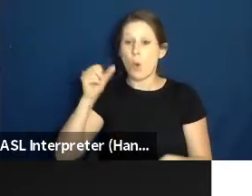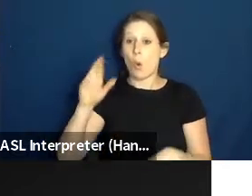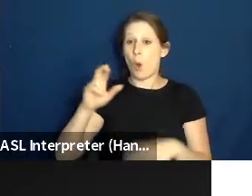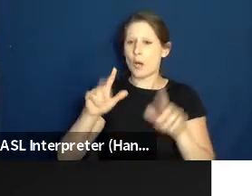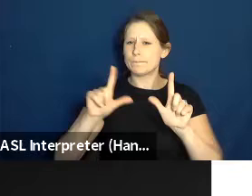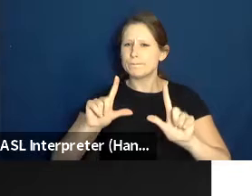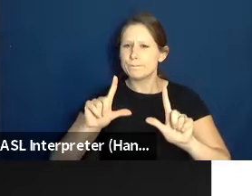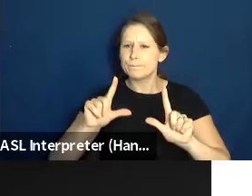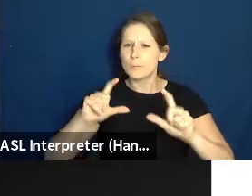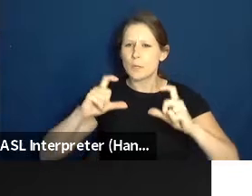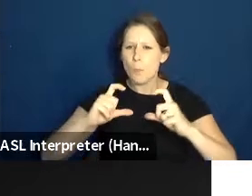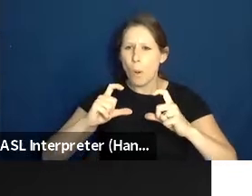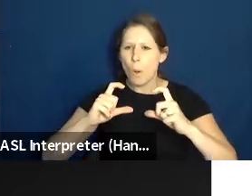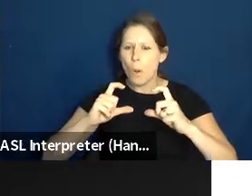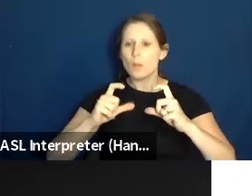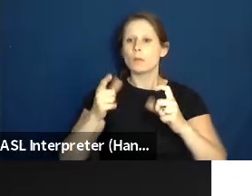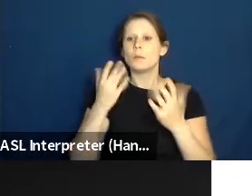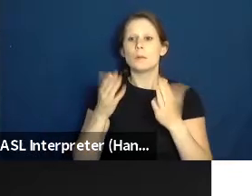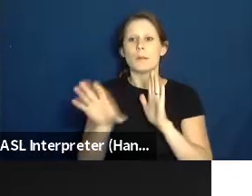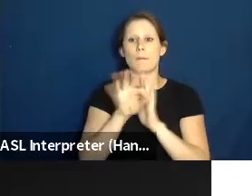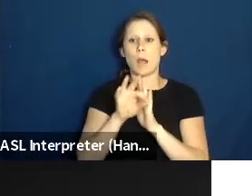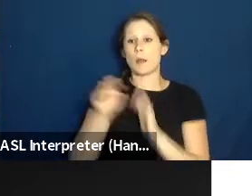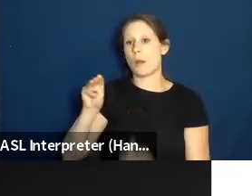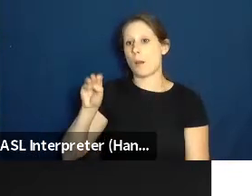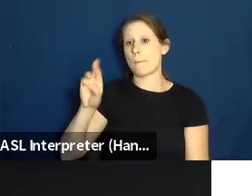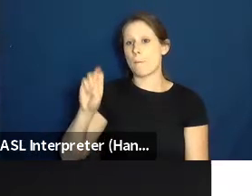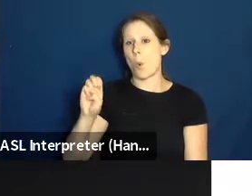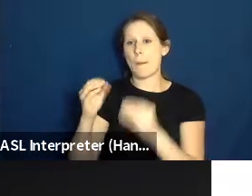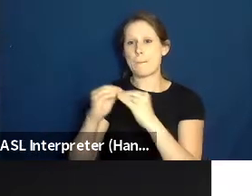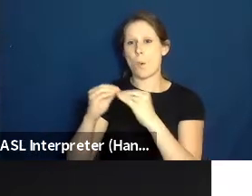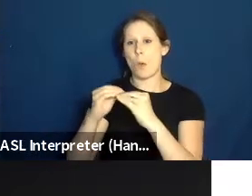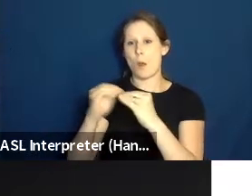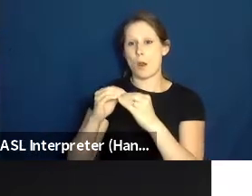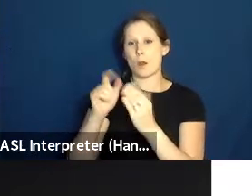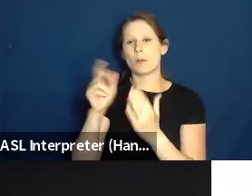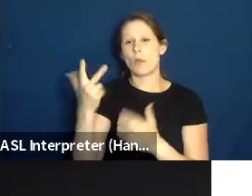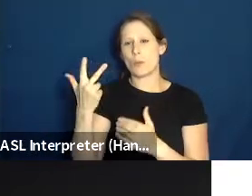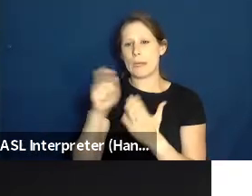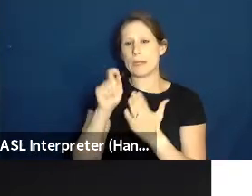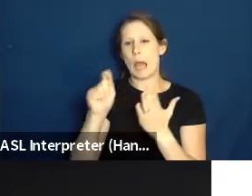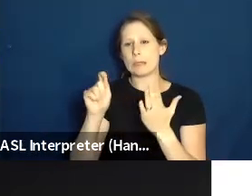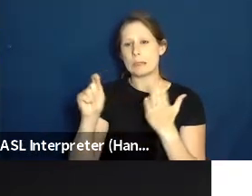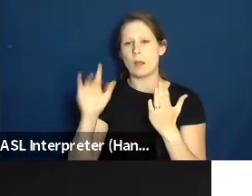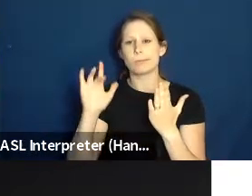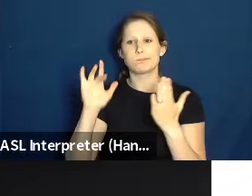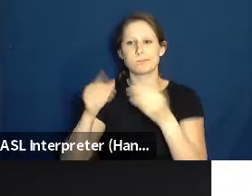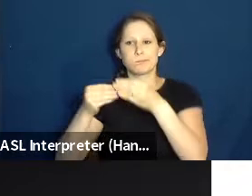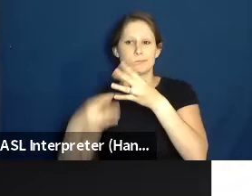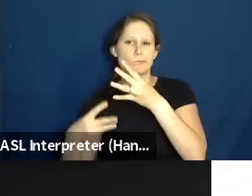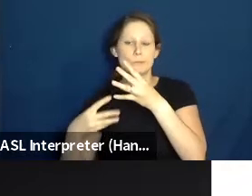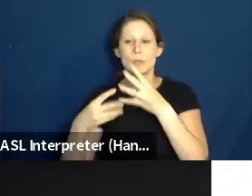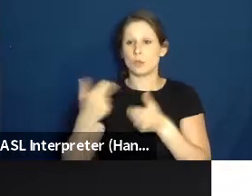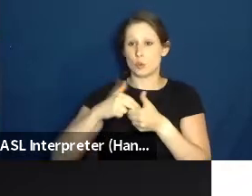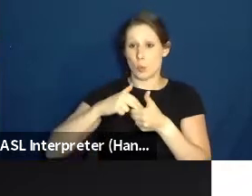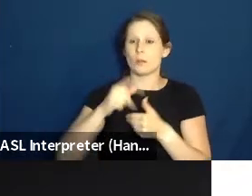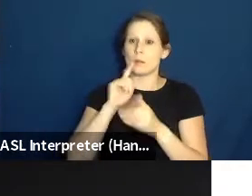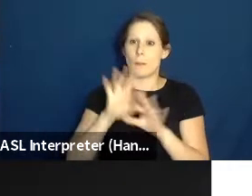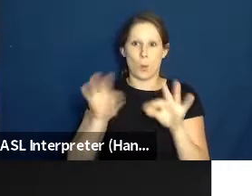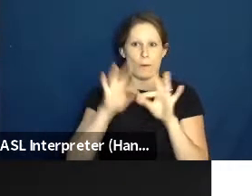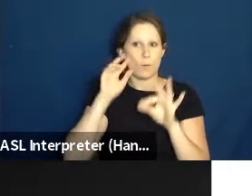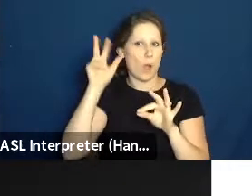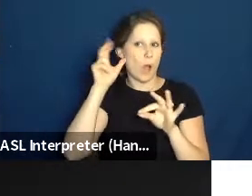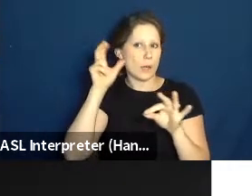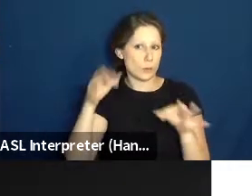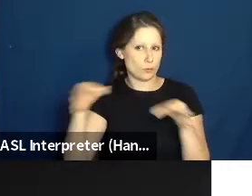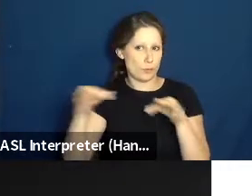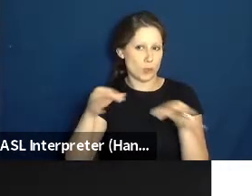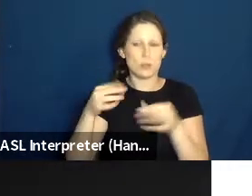you may need to find the "More" option, the three dots. You must join the meeting audio through